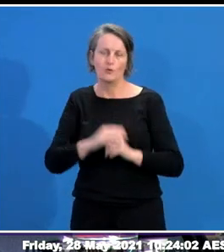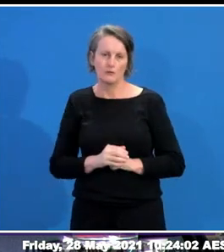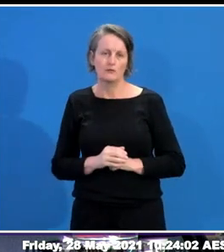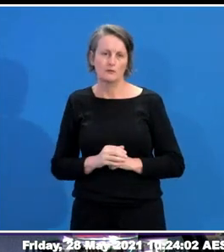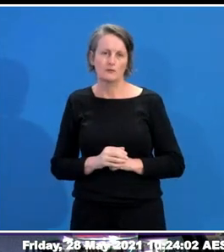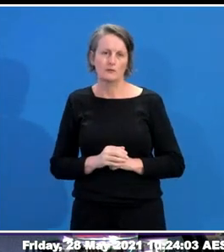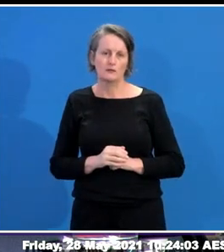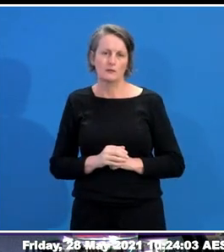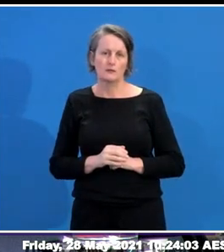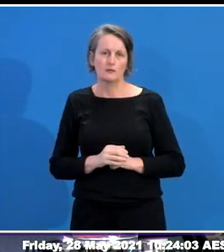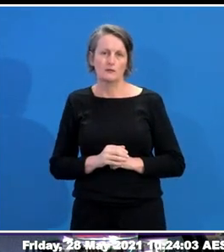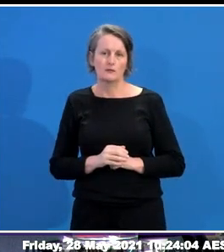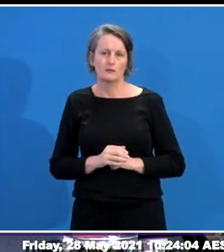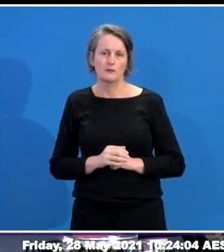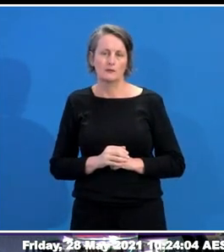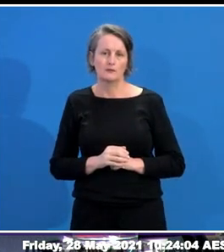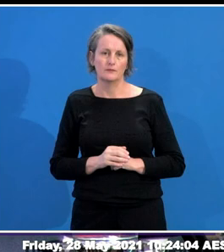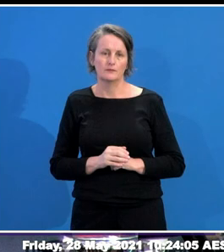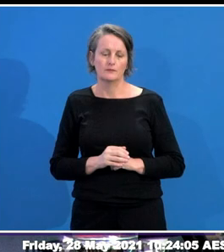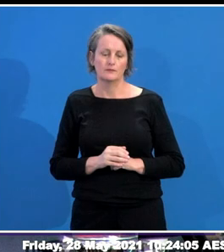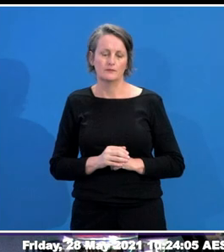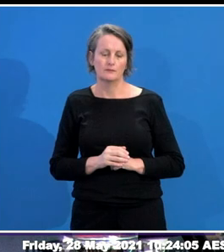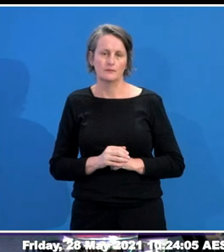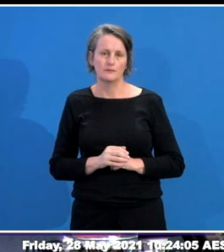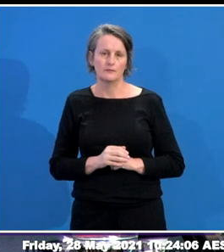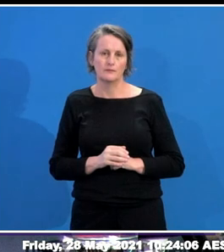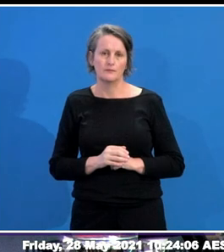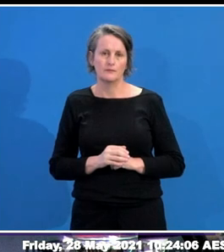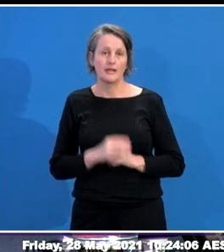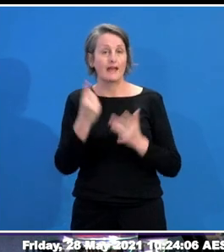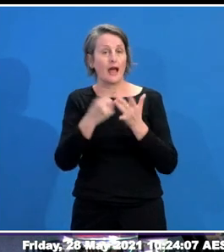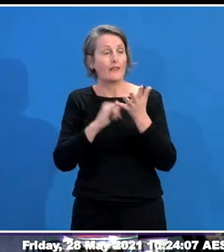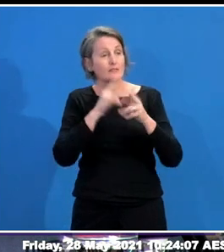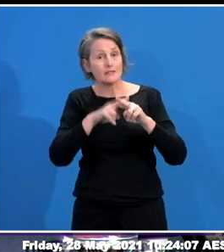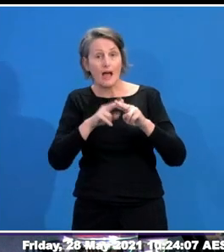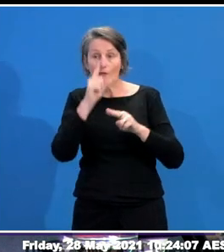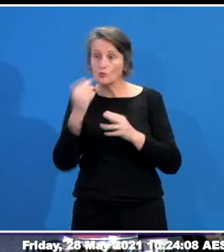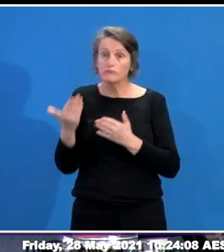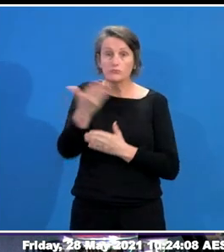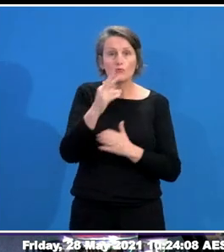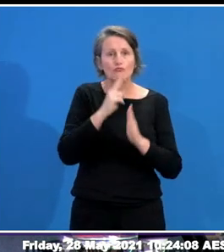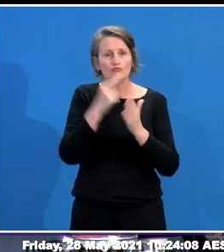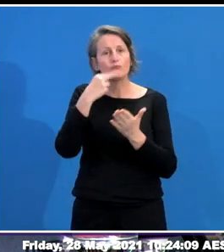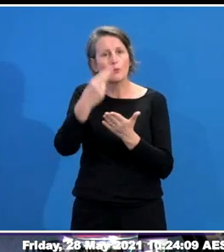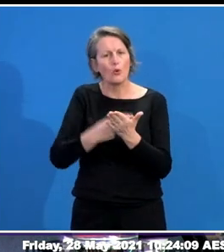for other staff also to provide reports. Why didn't you provide this report to the Board?